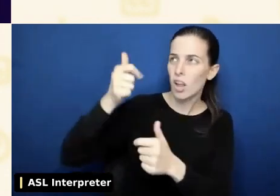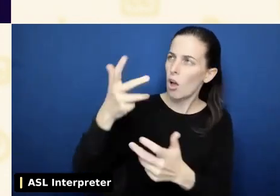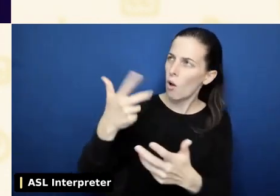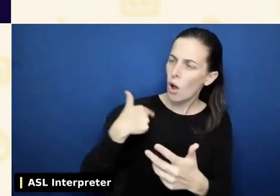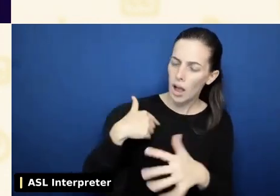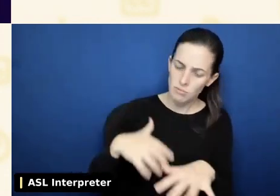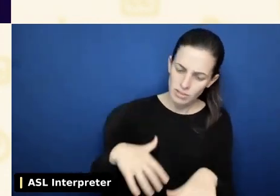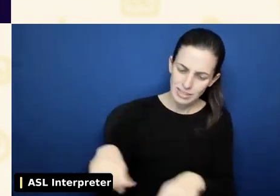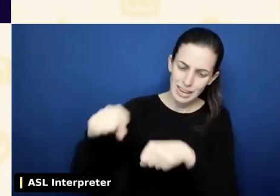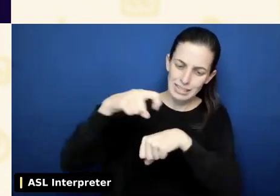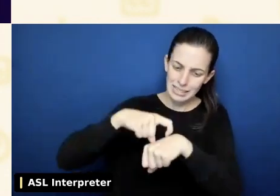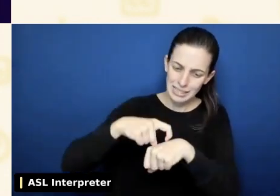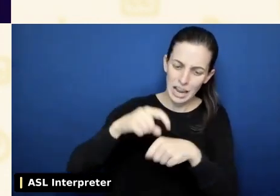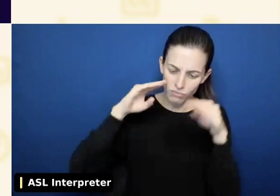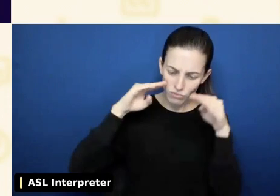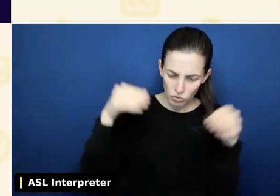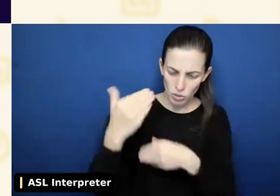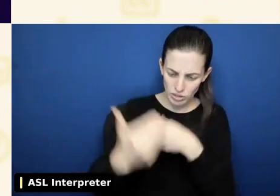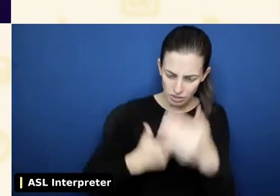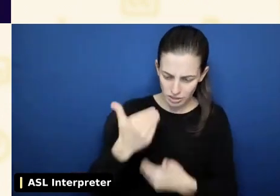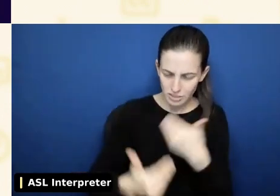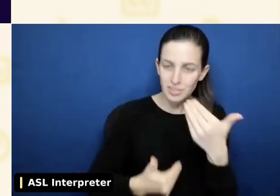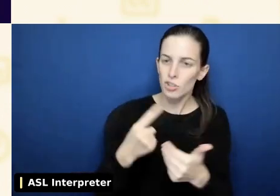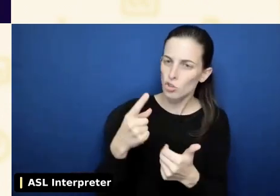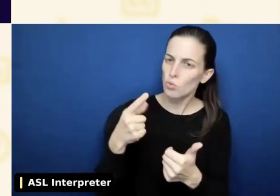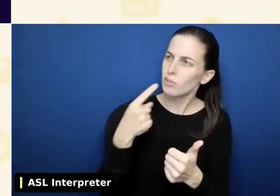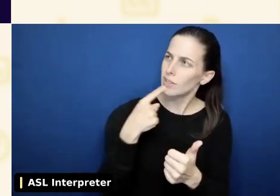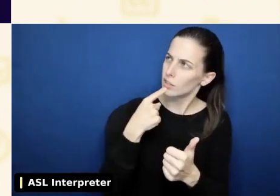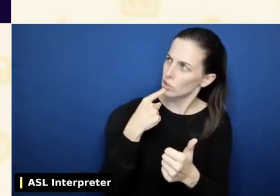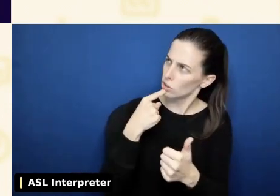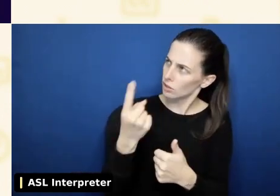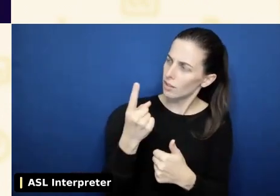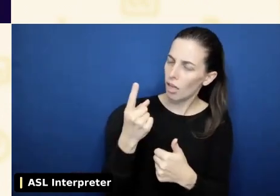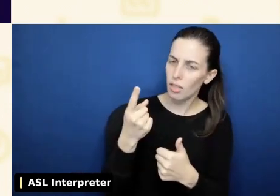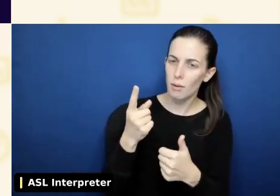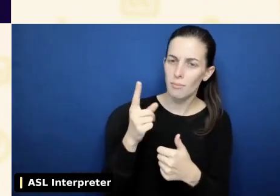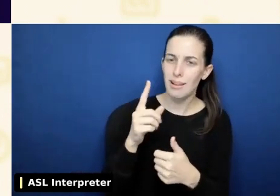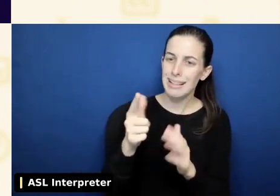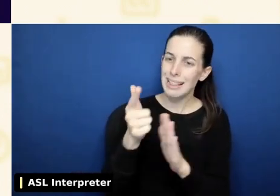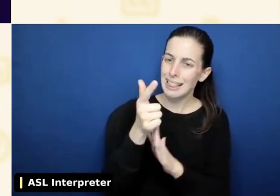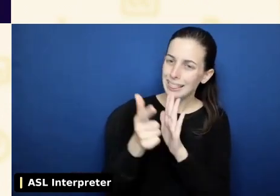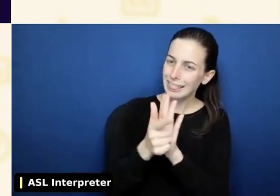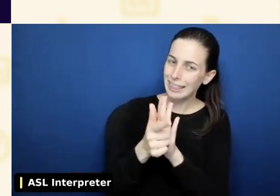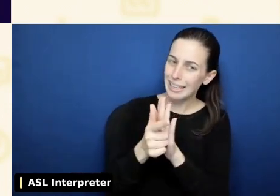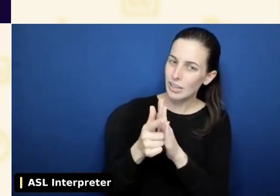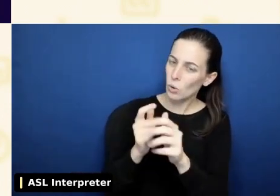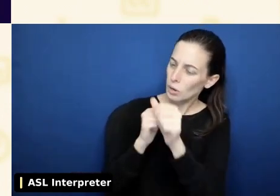legal compliance may be a good reason to justify investing in accessibility of everything you build, even things